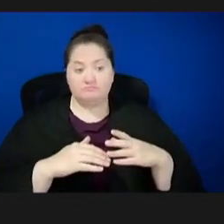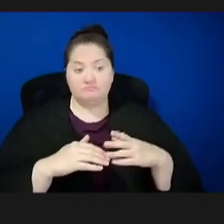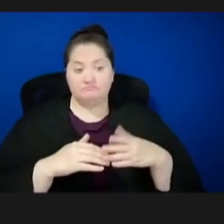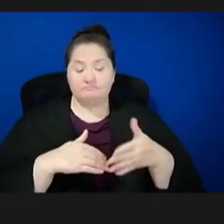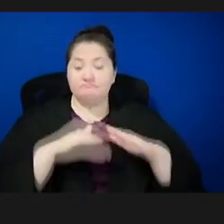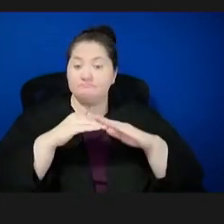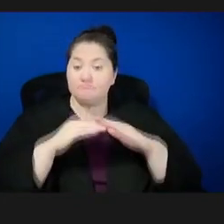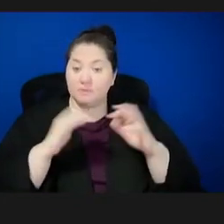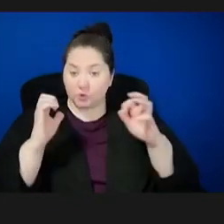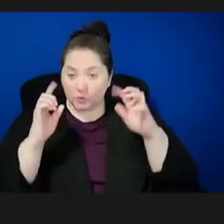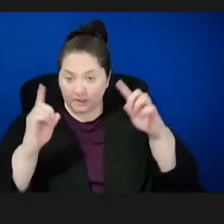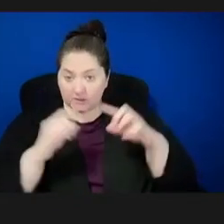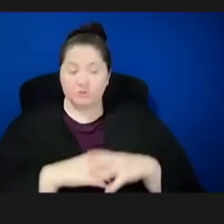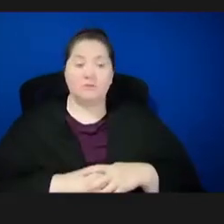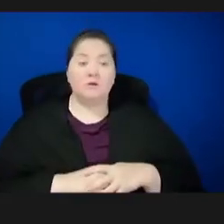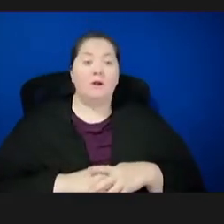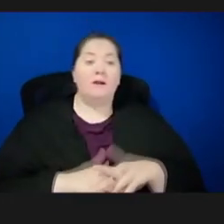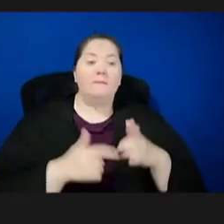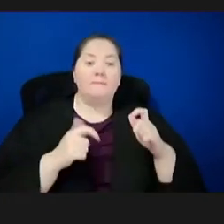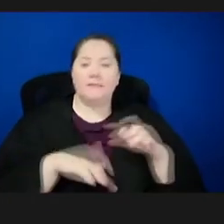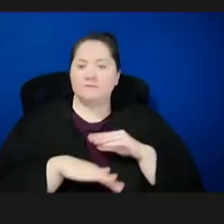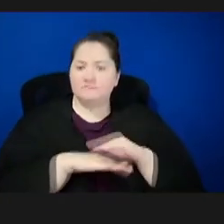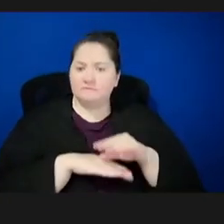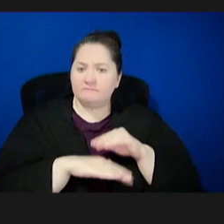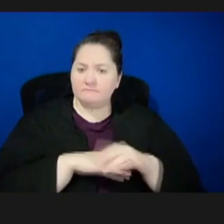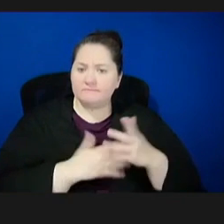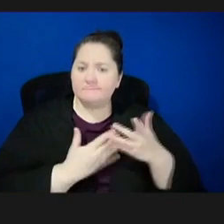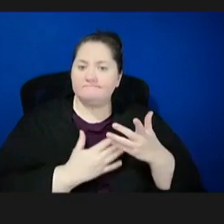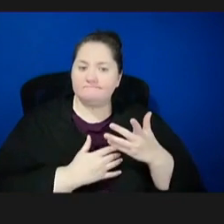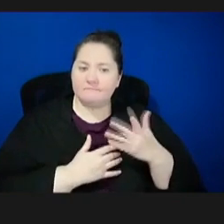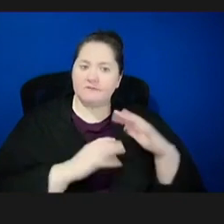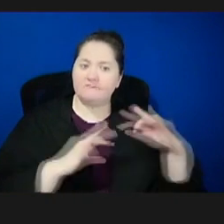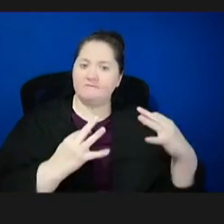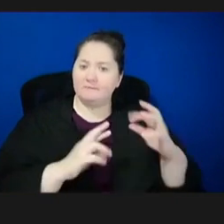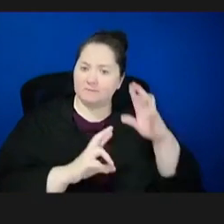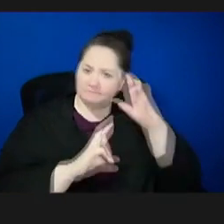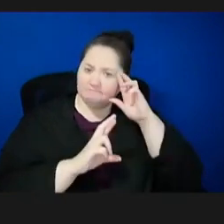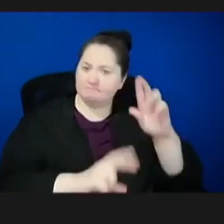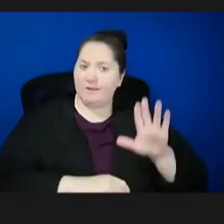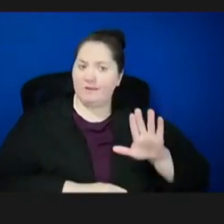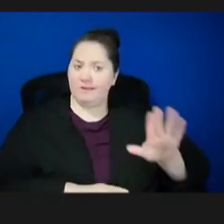And our biggest advice is just respecting the family as experts, especially children with